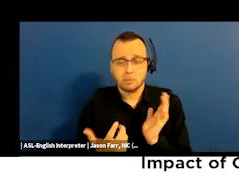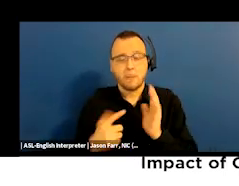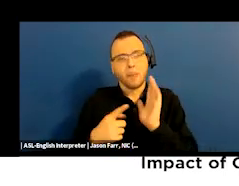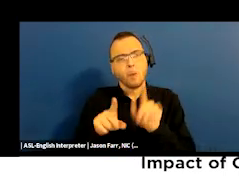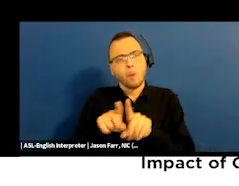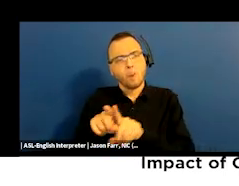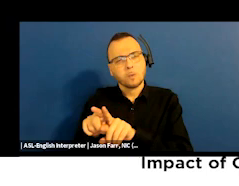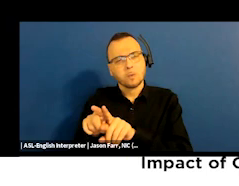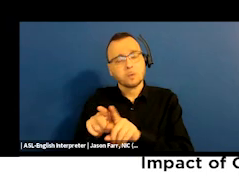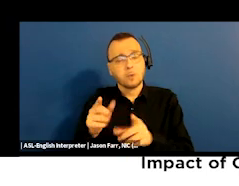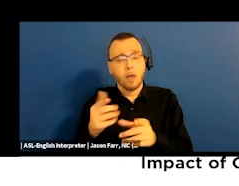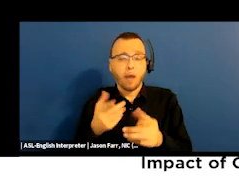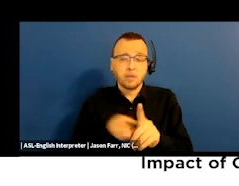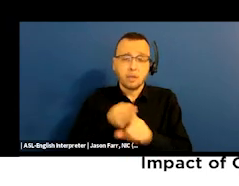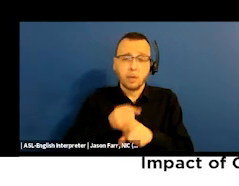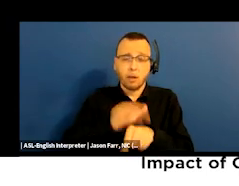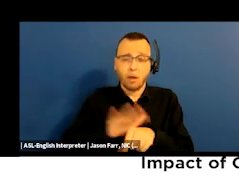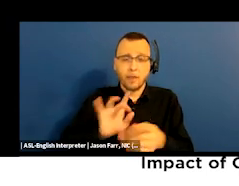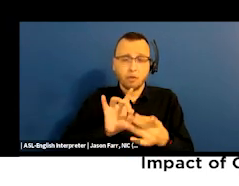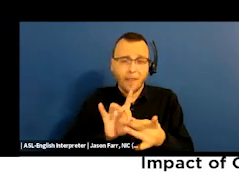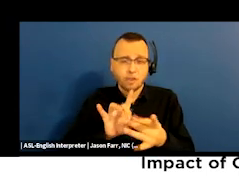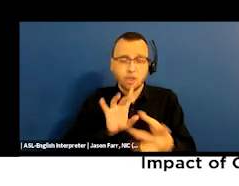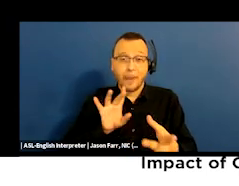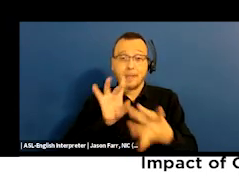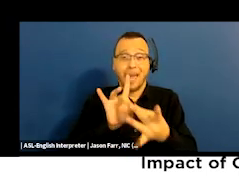A lot of individuals that are not able to regulate their emotions